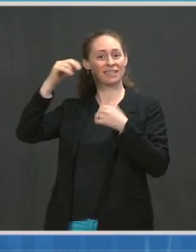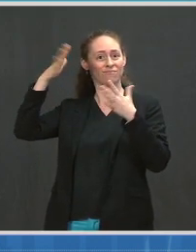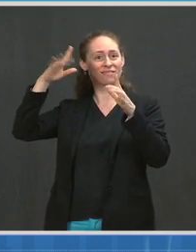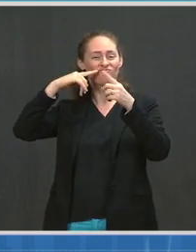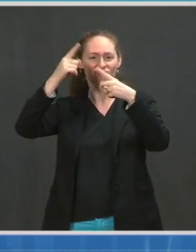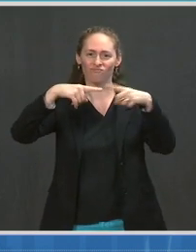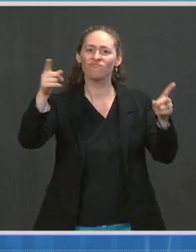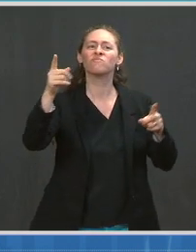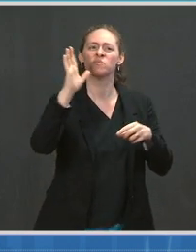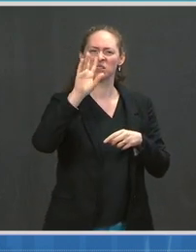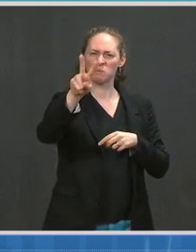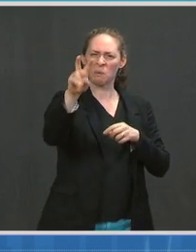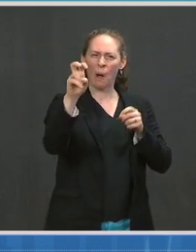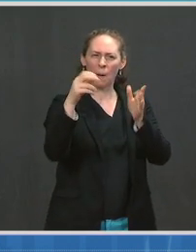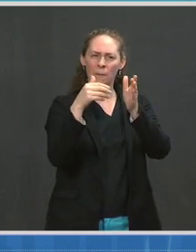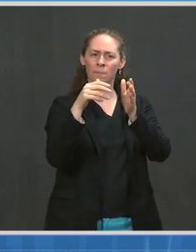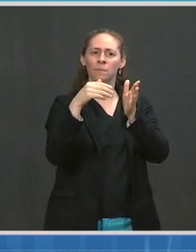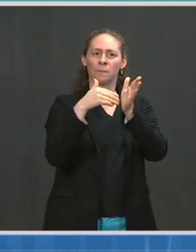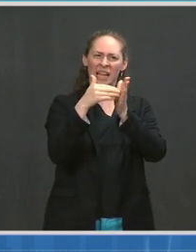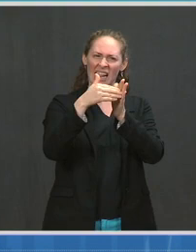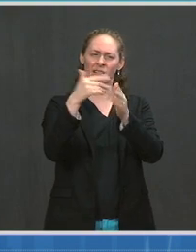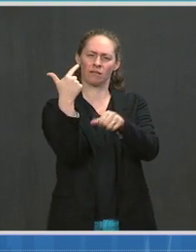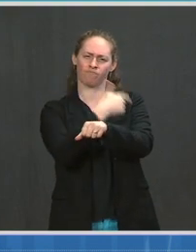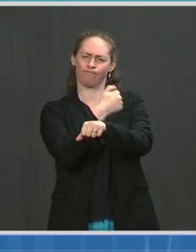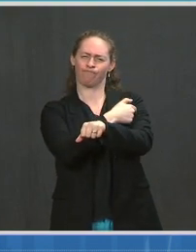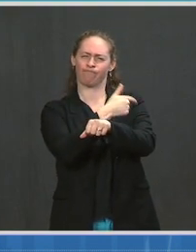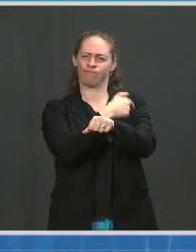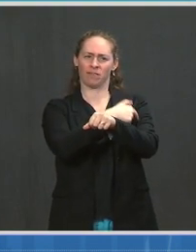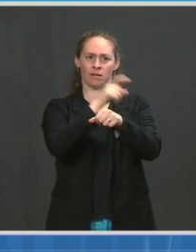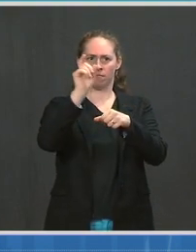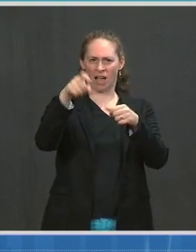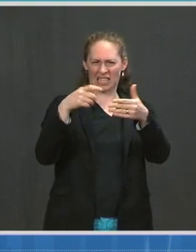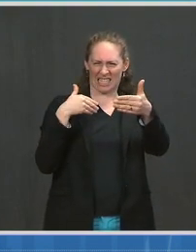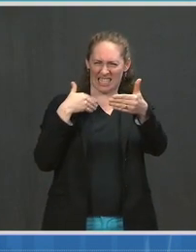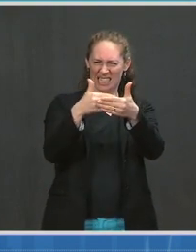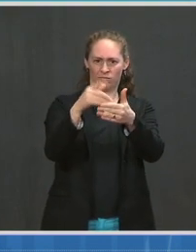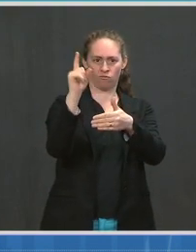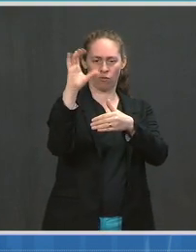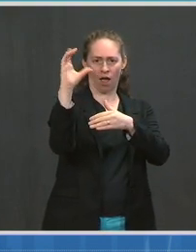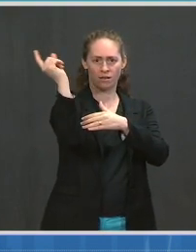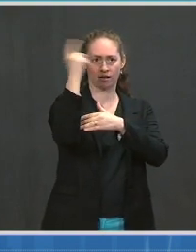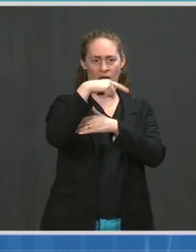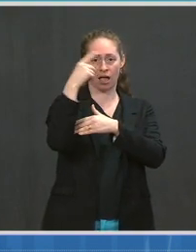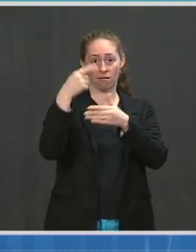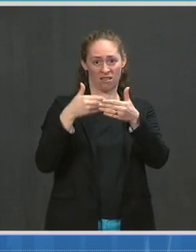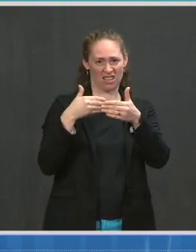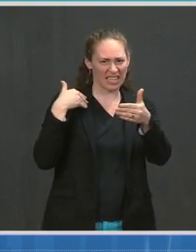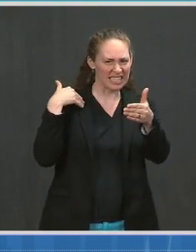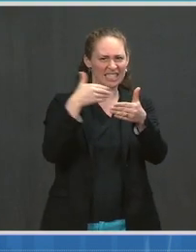That's double the initial goal the president's set in December of a 100 million shots in the first 100 days.